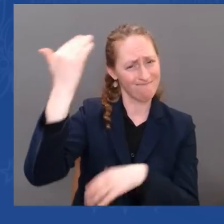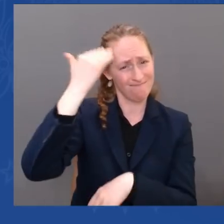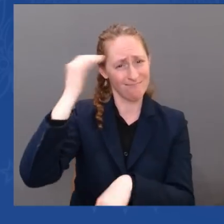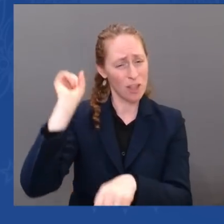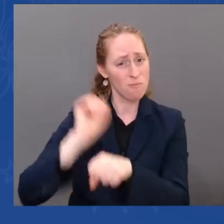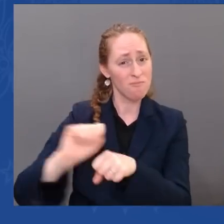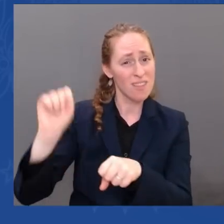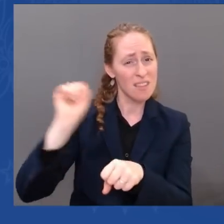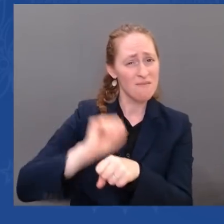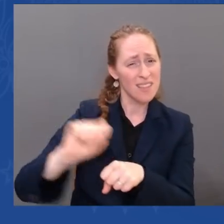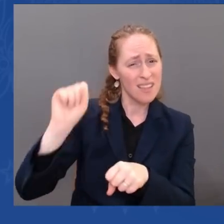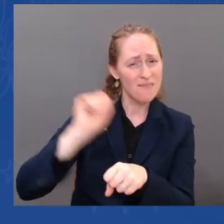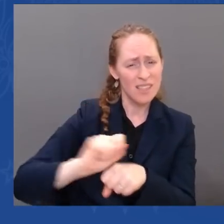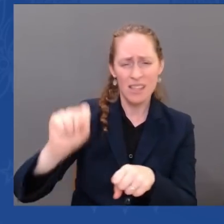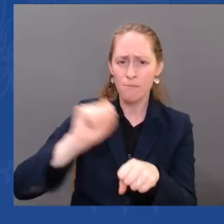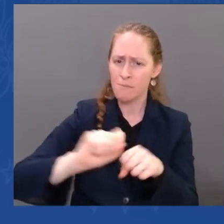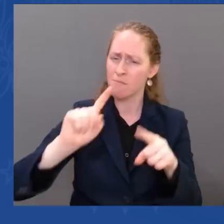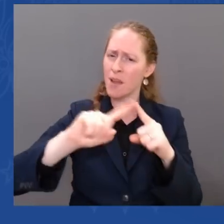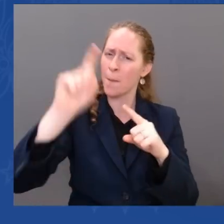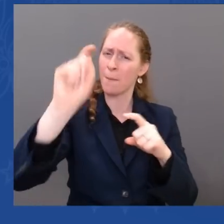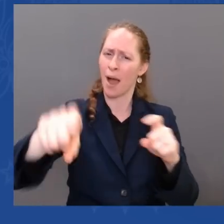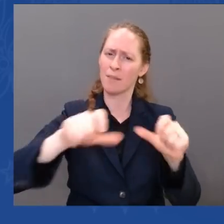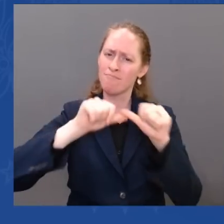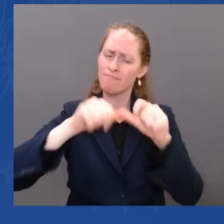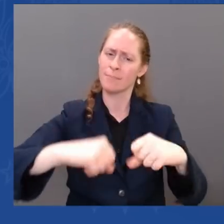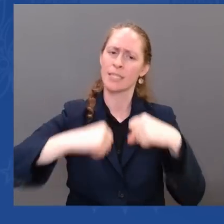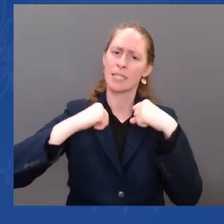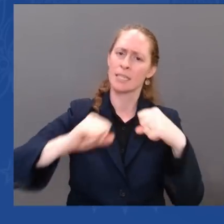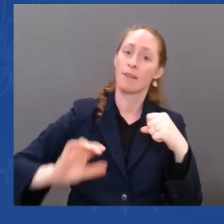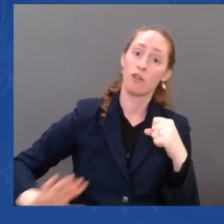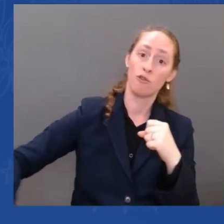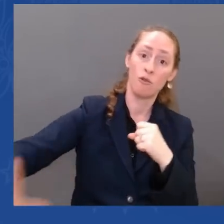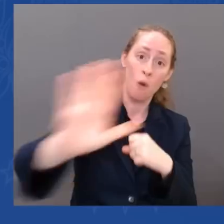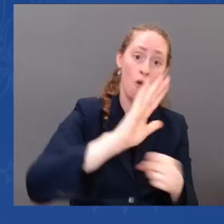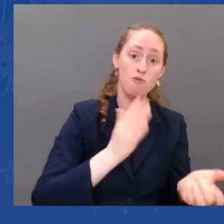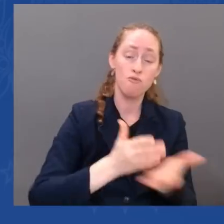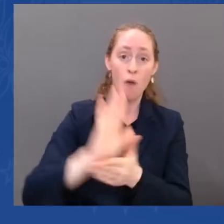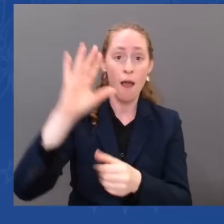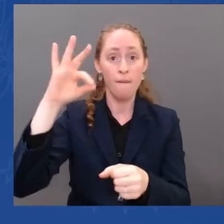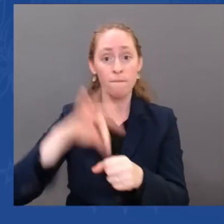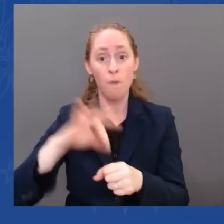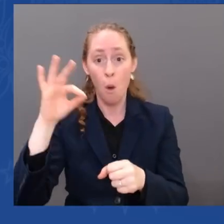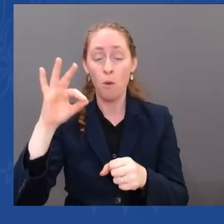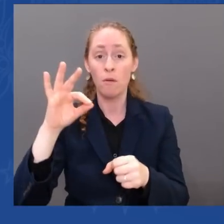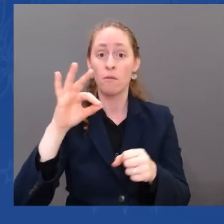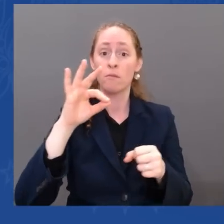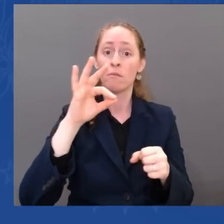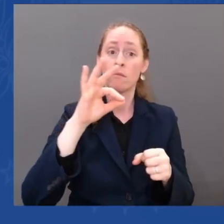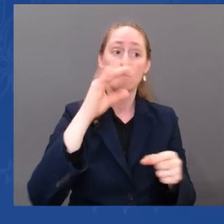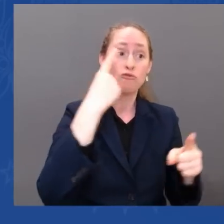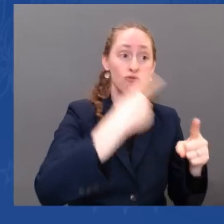and in all the places where it is under threat today; to stand up to the -- for the dignity and rights of all people.